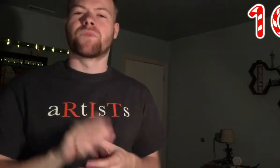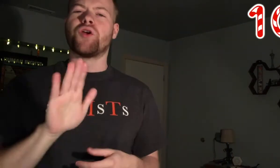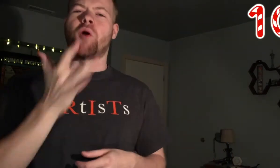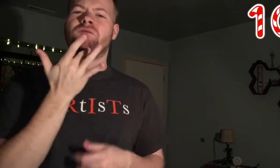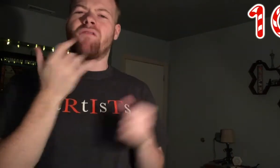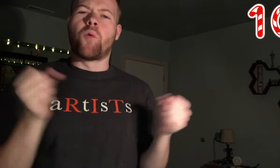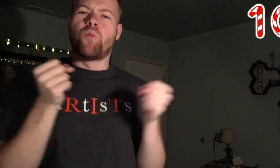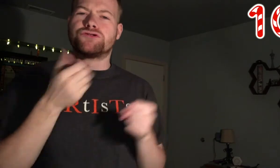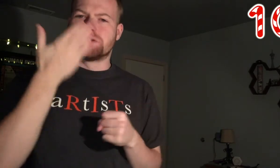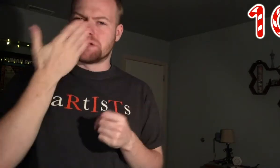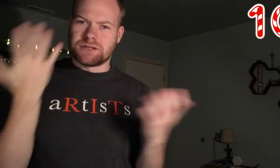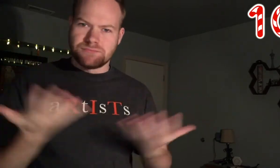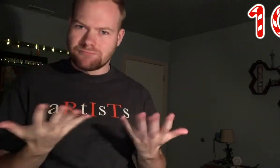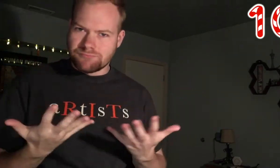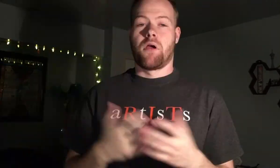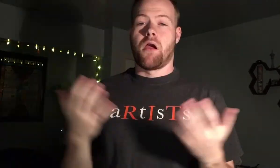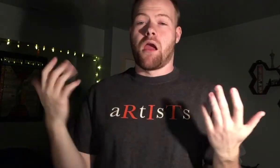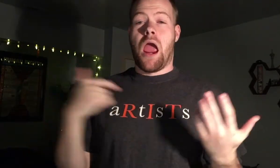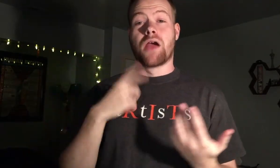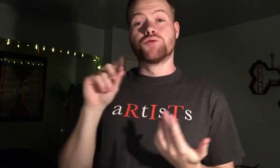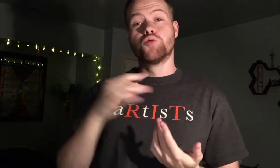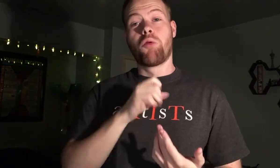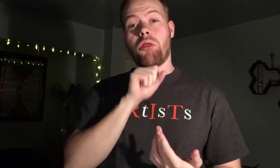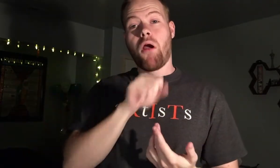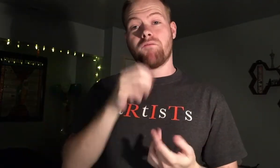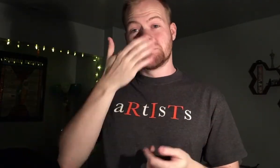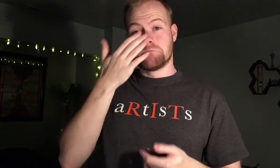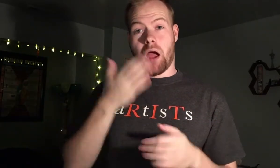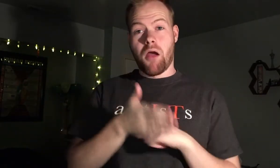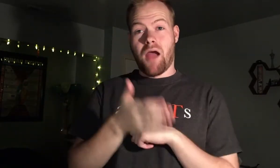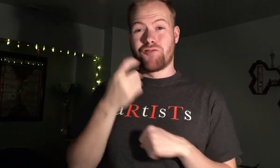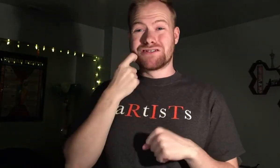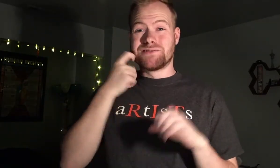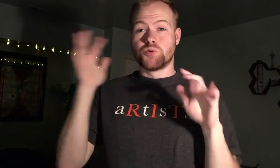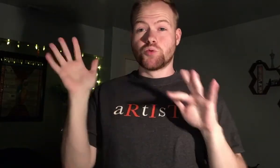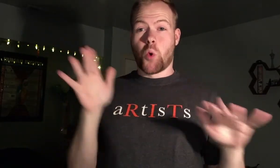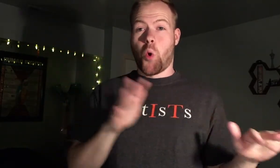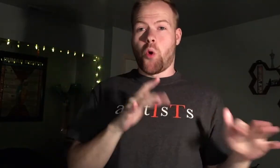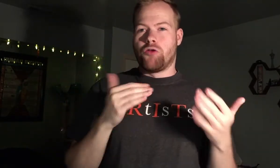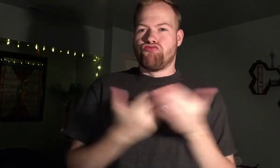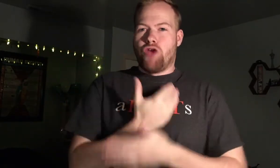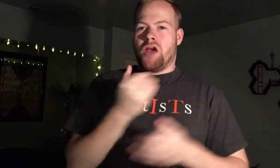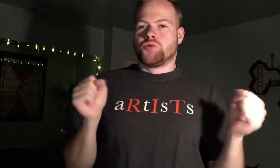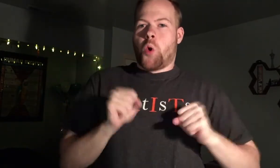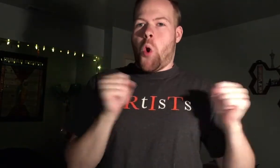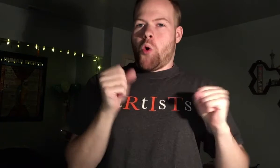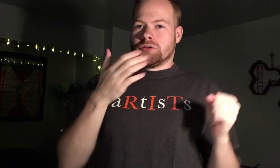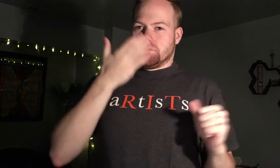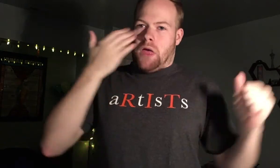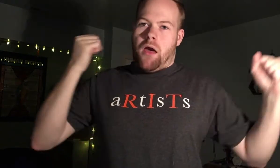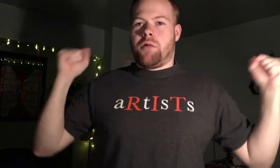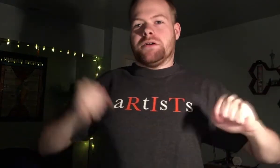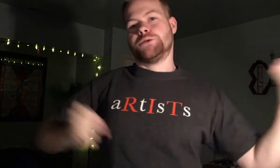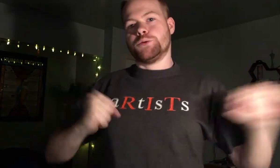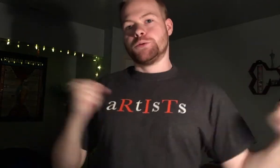10. What's your favorite winter scent? Uh, I do love the smell after it just snowed, the fresh and cold smell. Ooh!